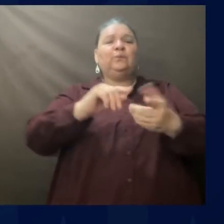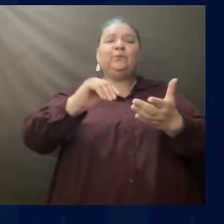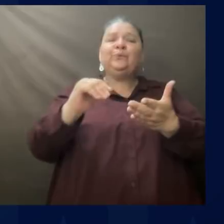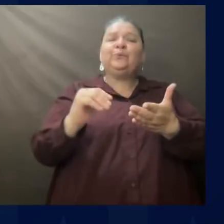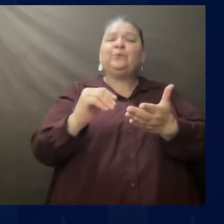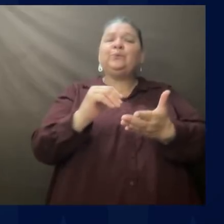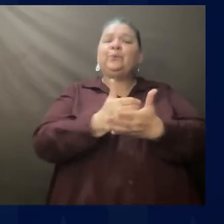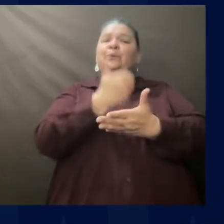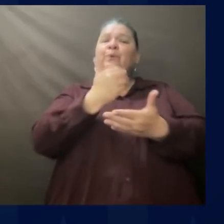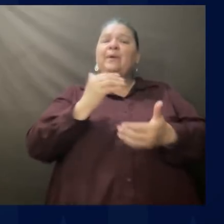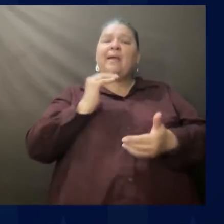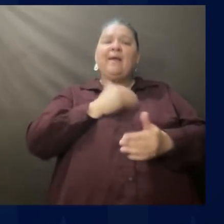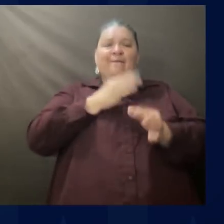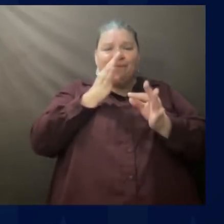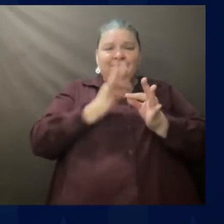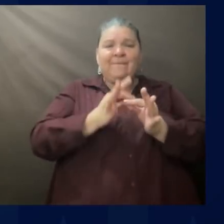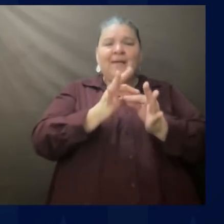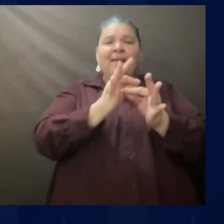that bind us together as Americans.